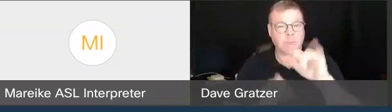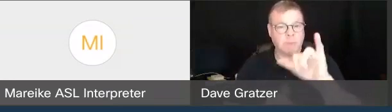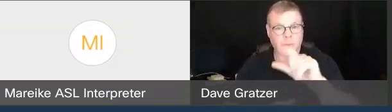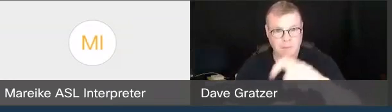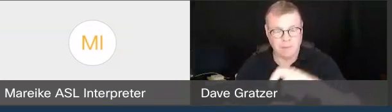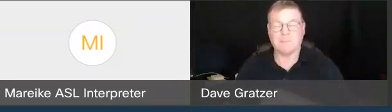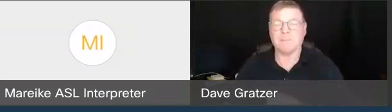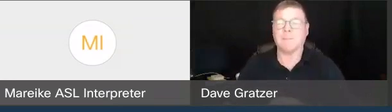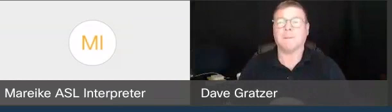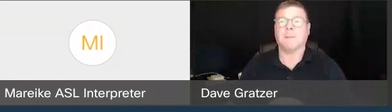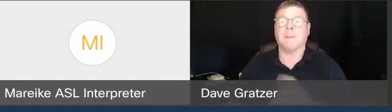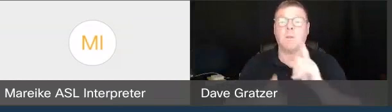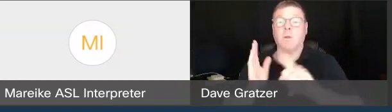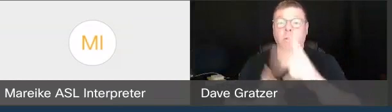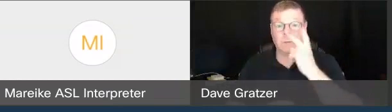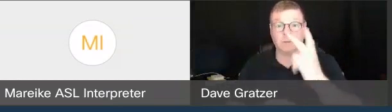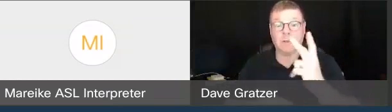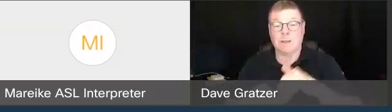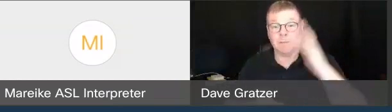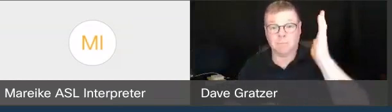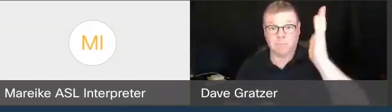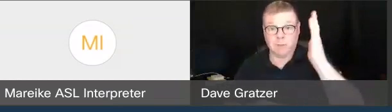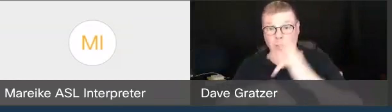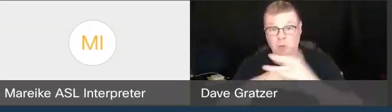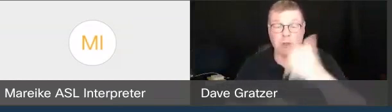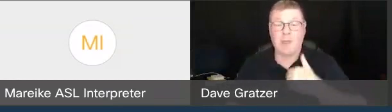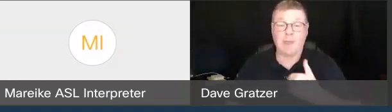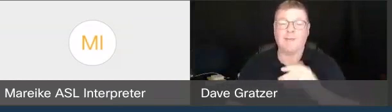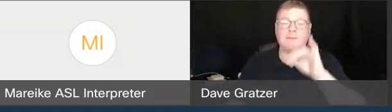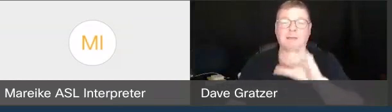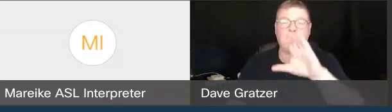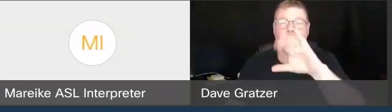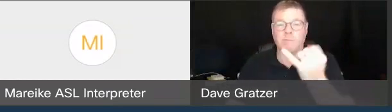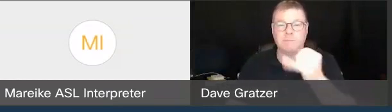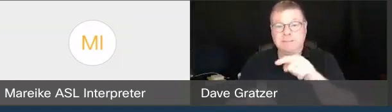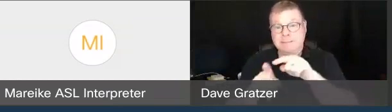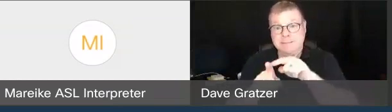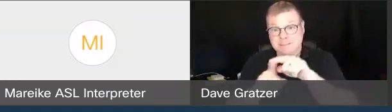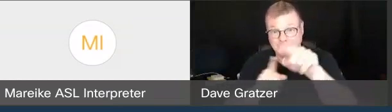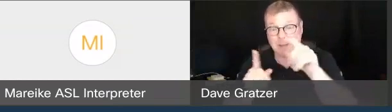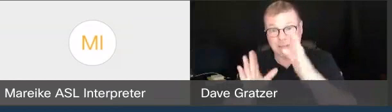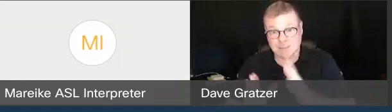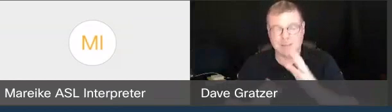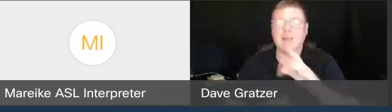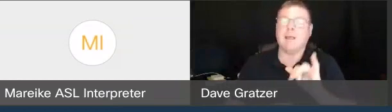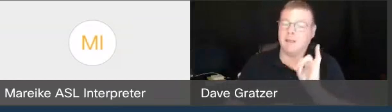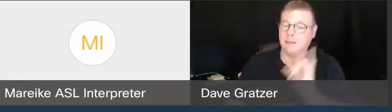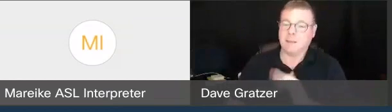saw in the presentation earlier, so having that criminal justice specialty is something that sets